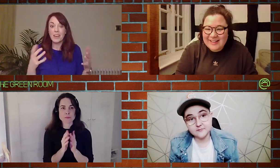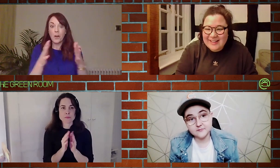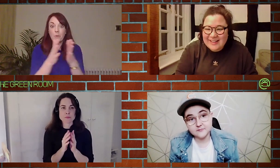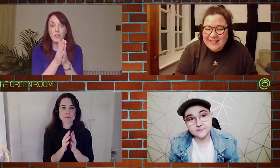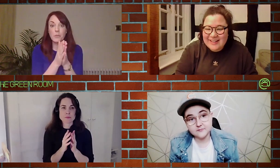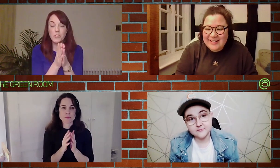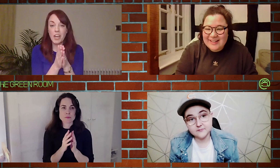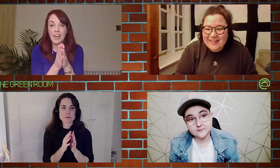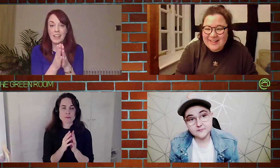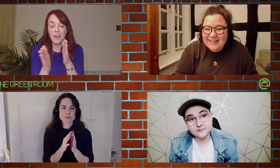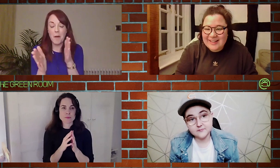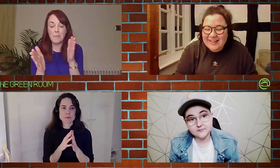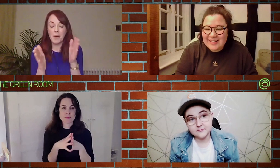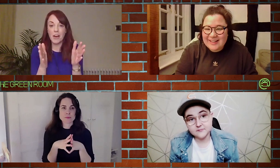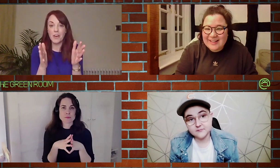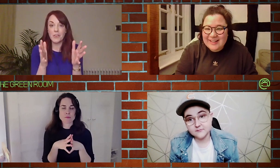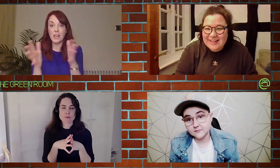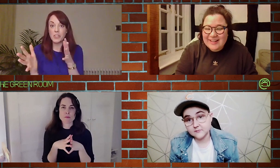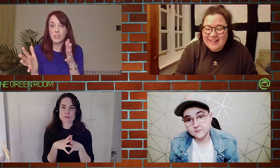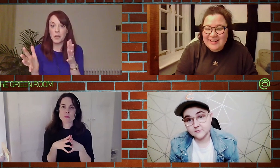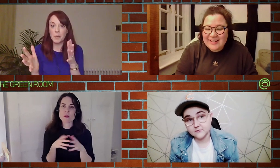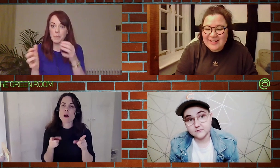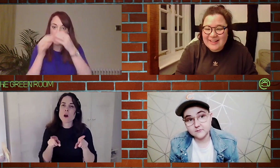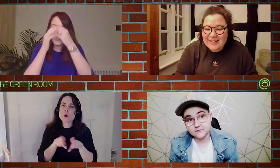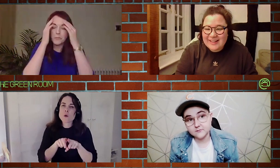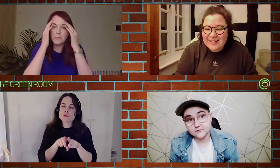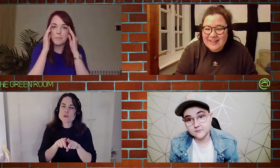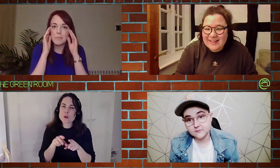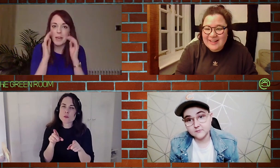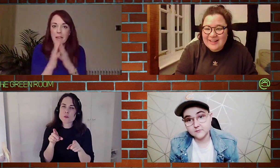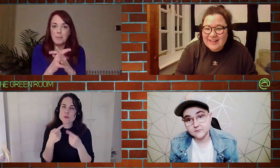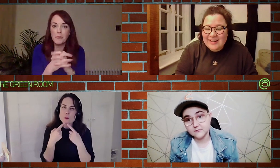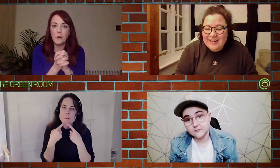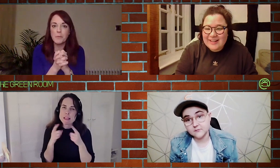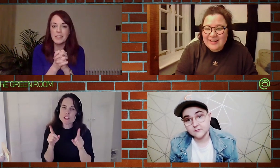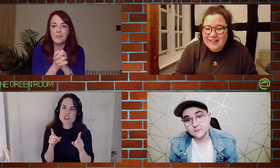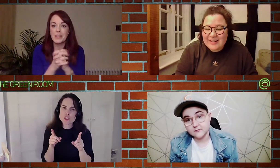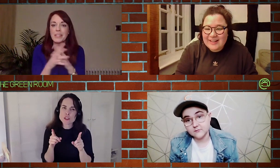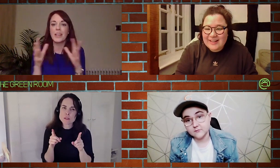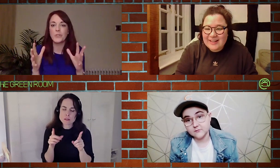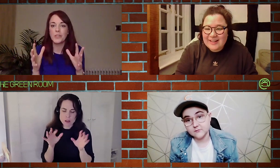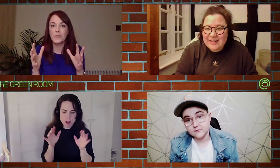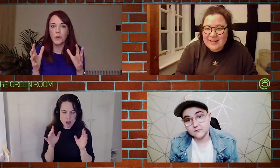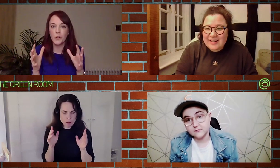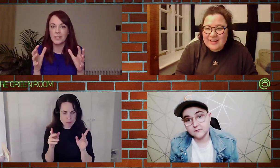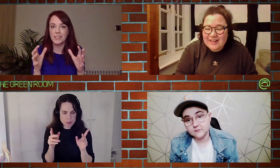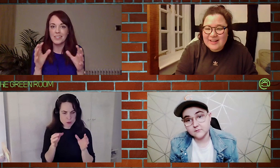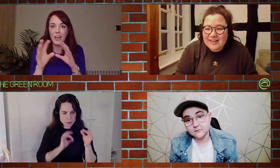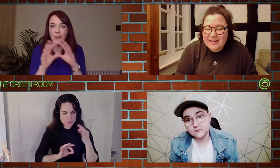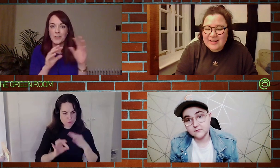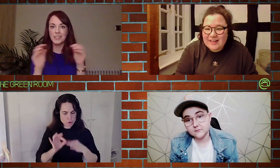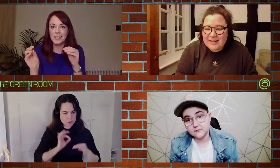when you were chatting there about a piece you performed with the National Theatre of Scotland and you did it